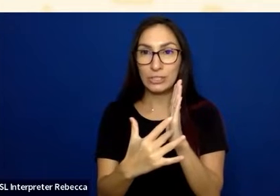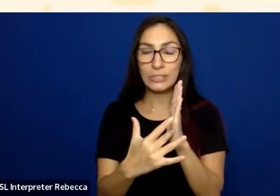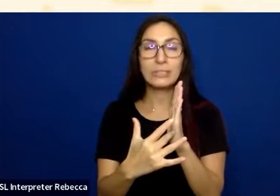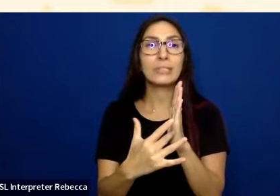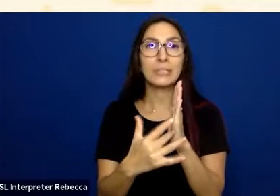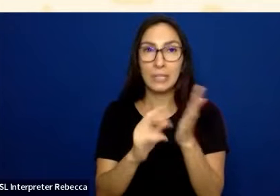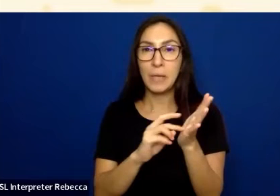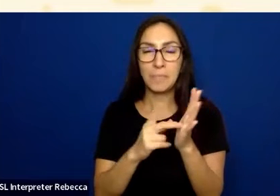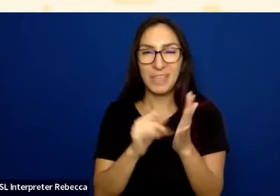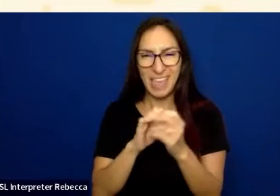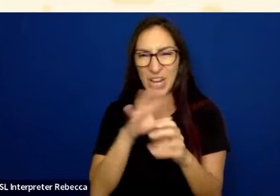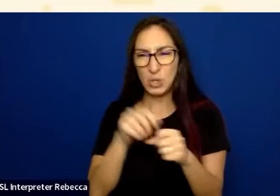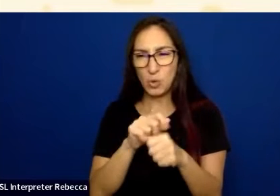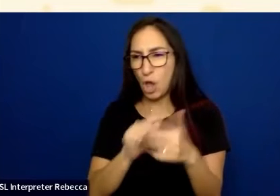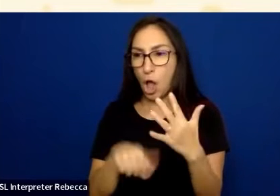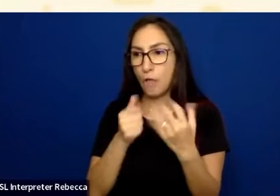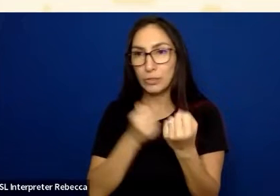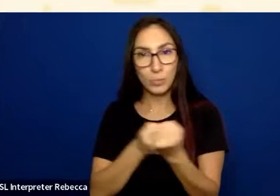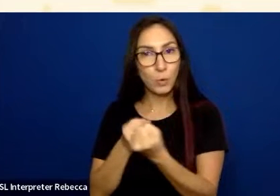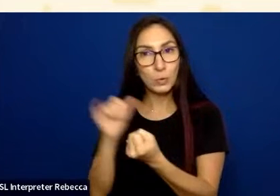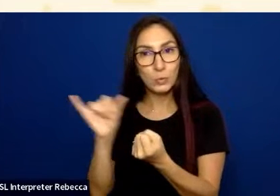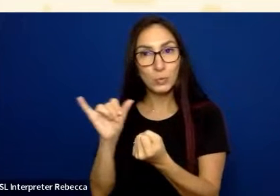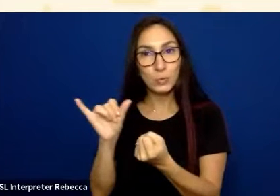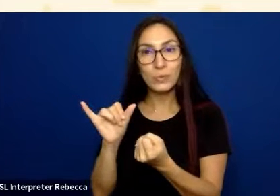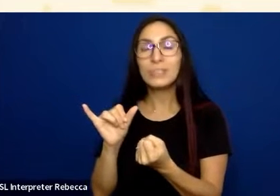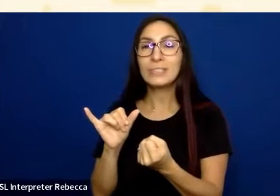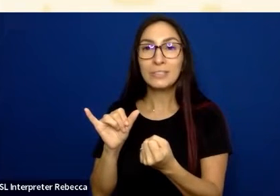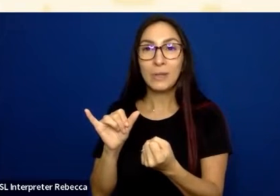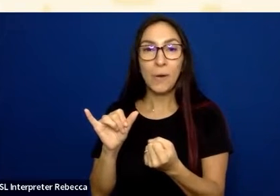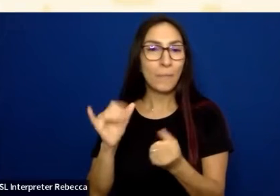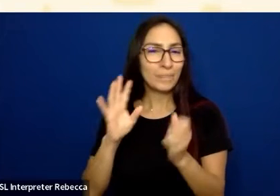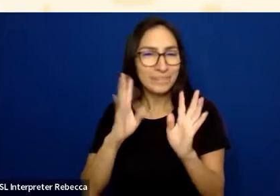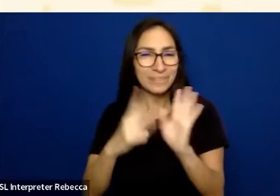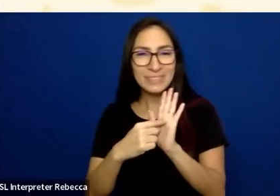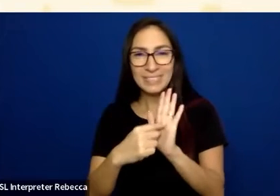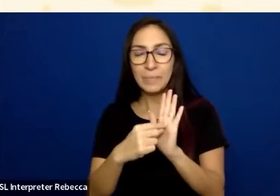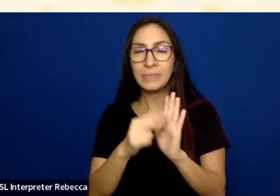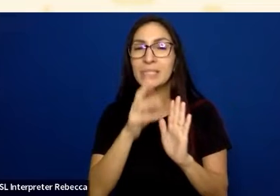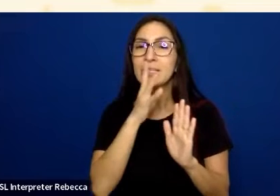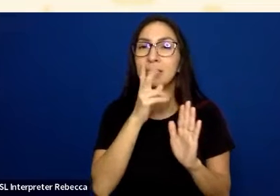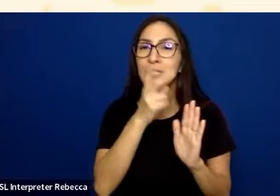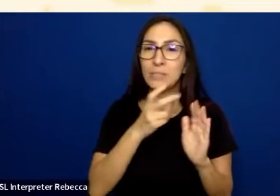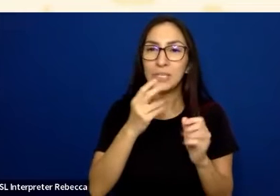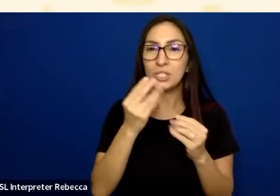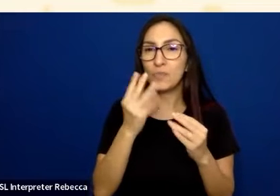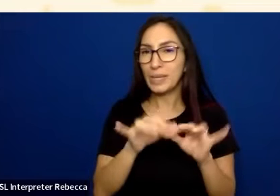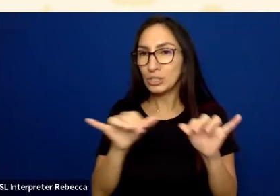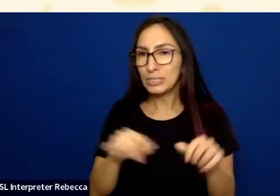Things like support for speech recognition systems, support for switch control devices.